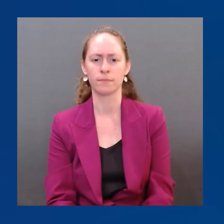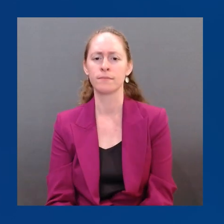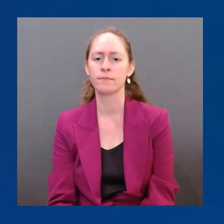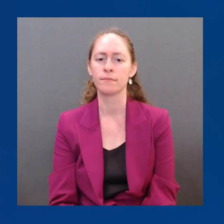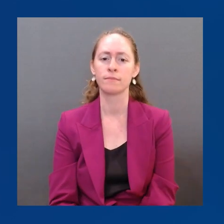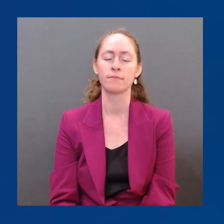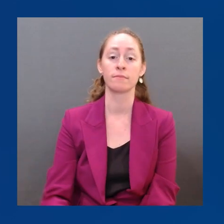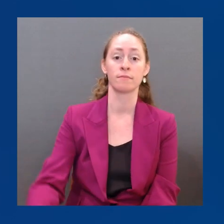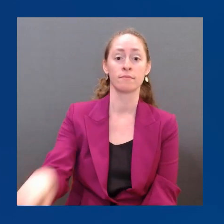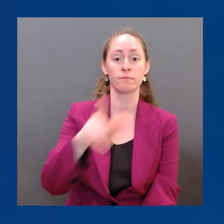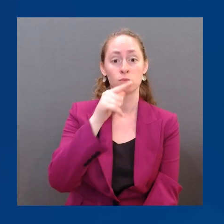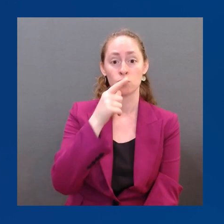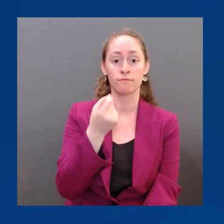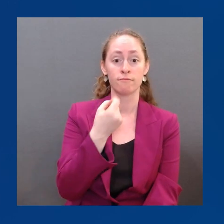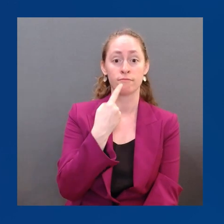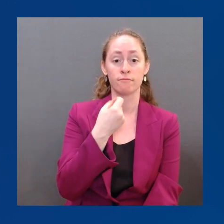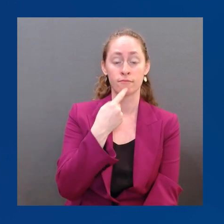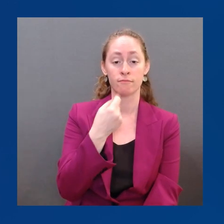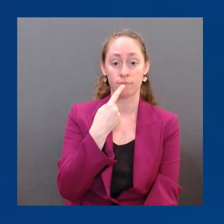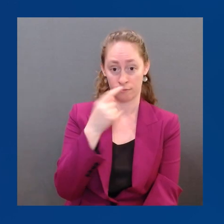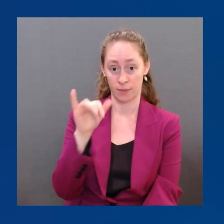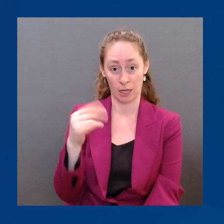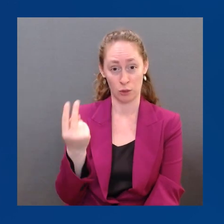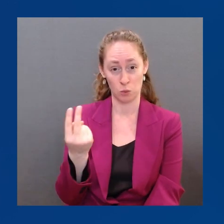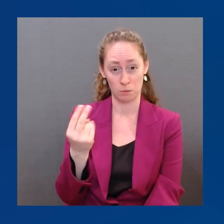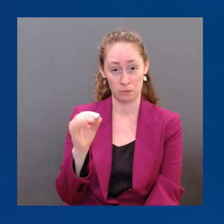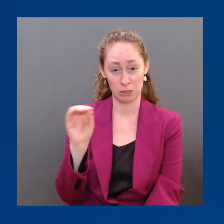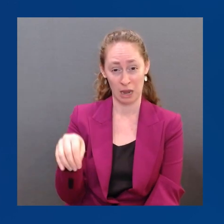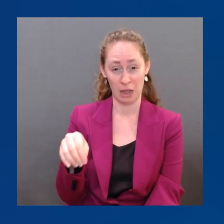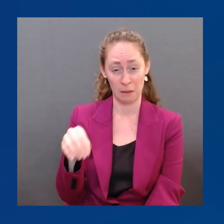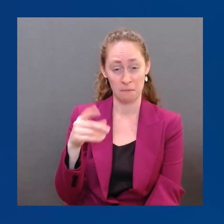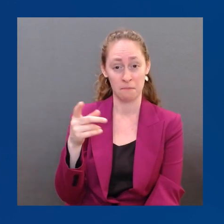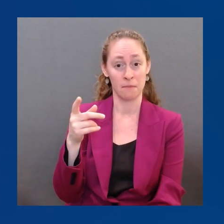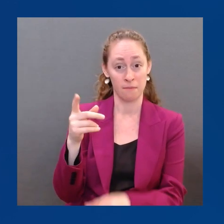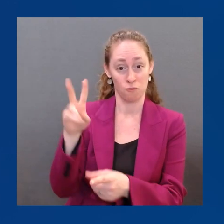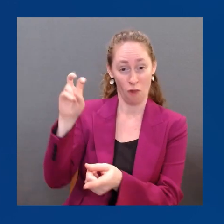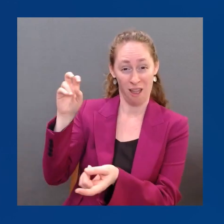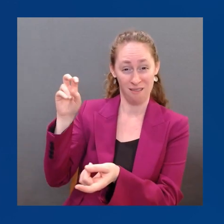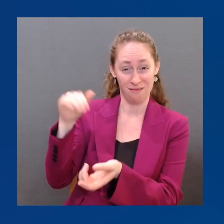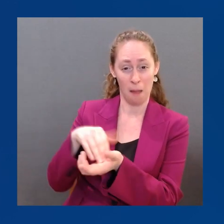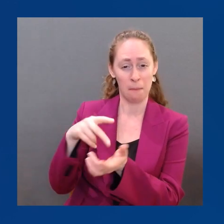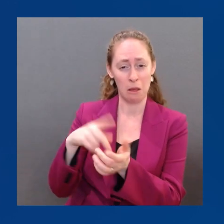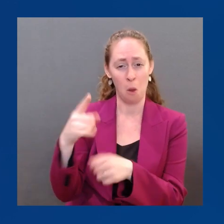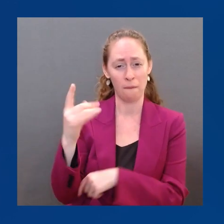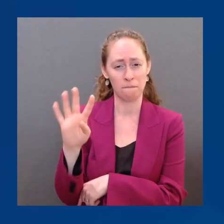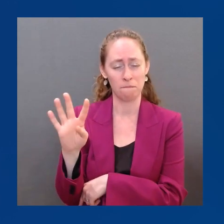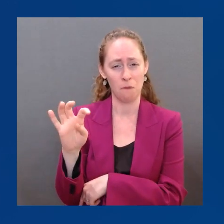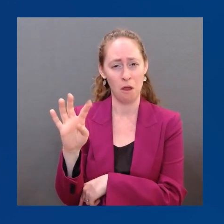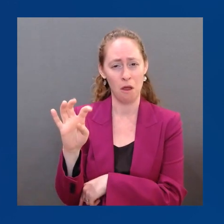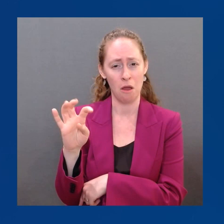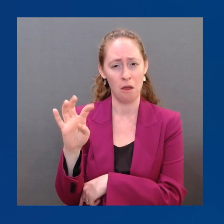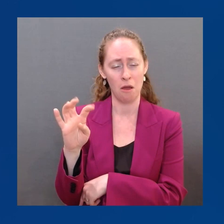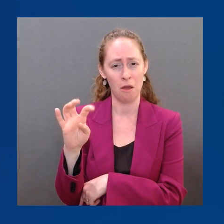that would mean 400 people are having rebound every day. So it is hard to know exactly how often it happens. I think the key points --